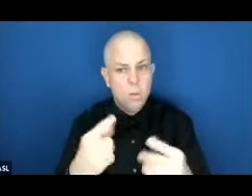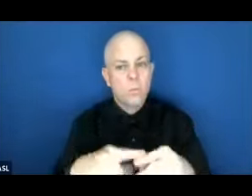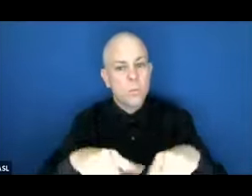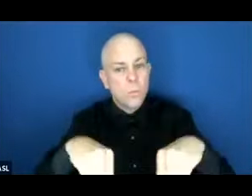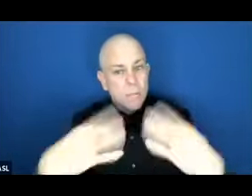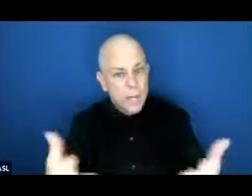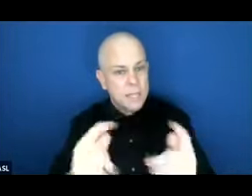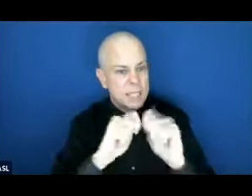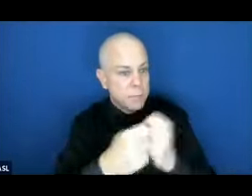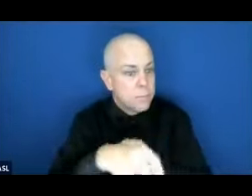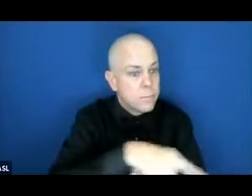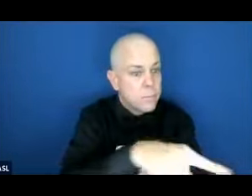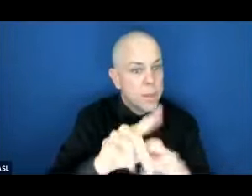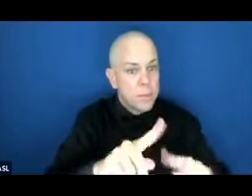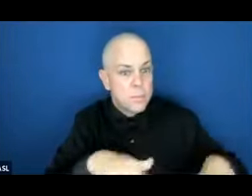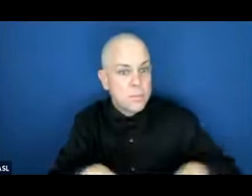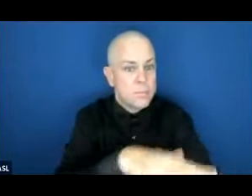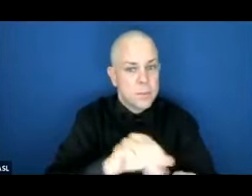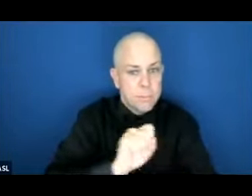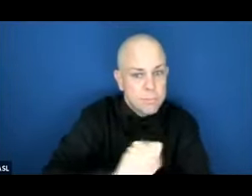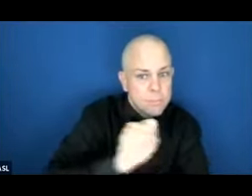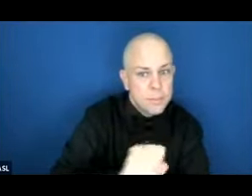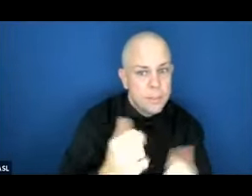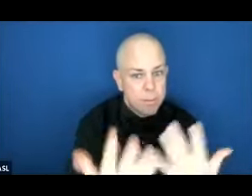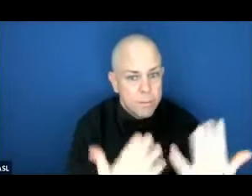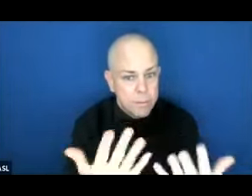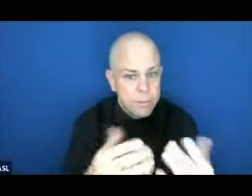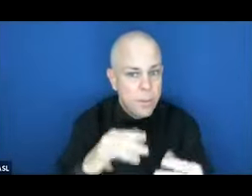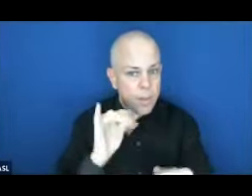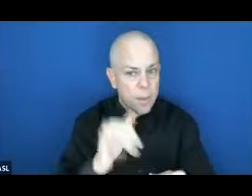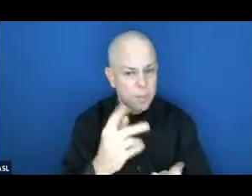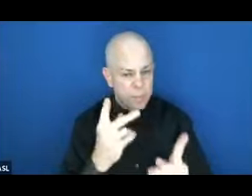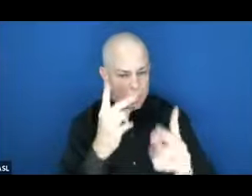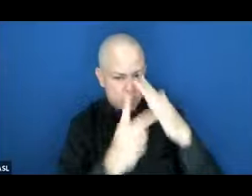come up with an effective strategy for managing the fire